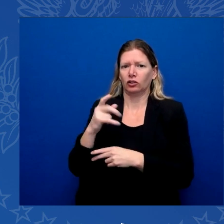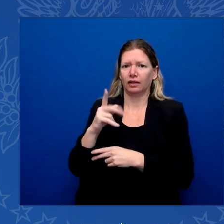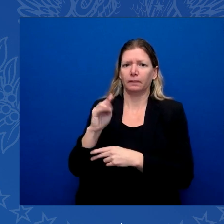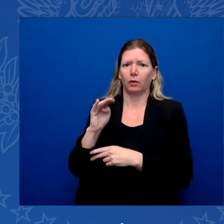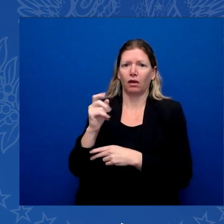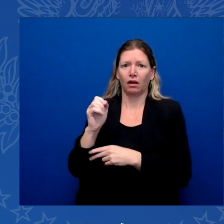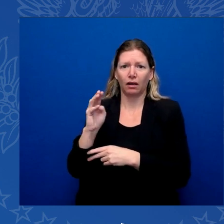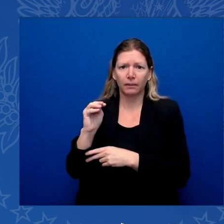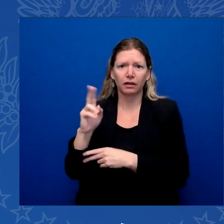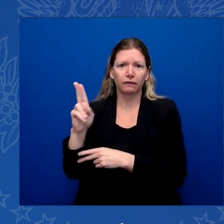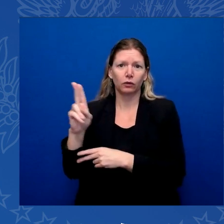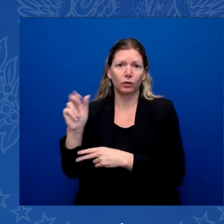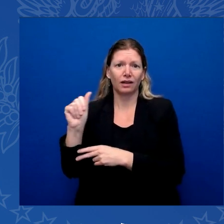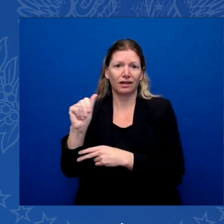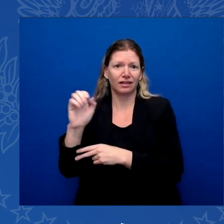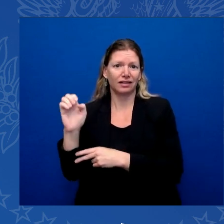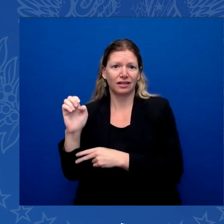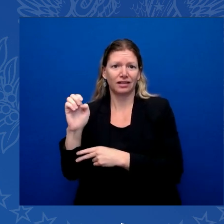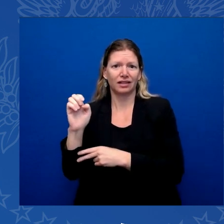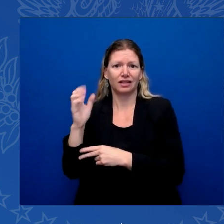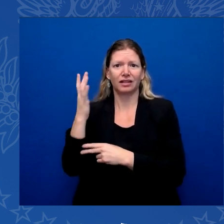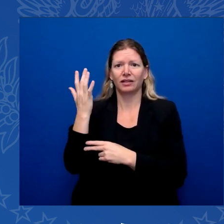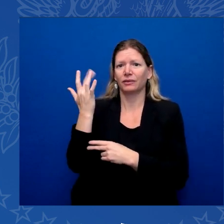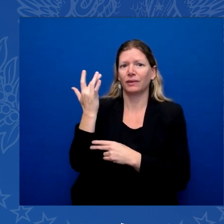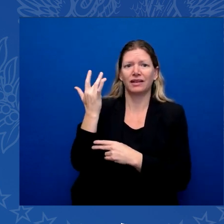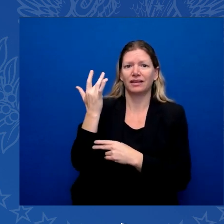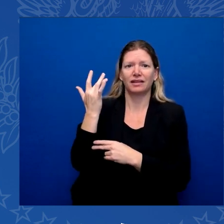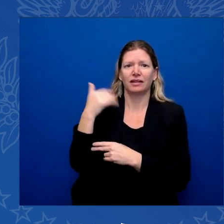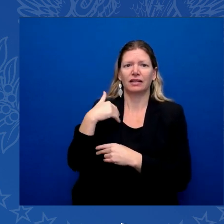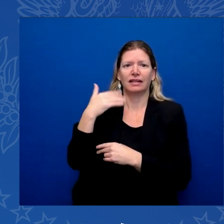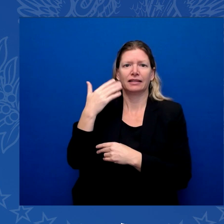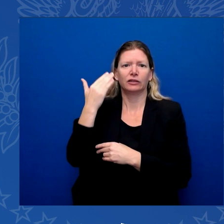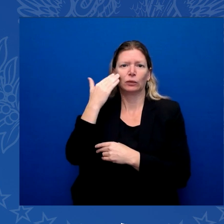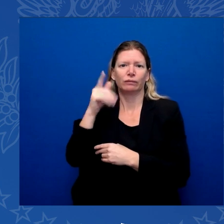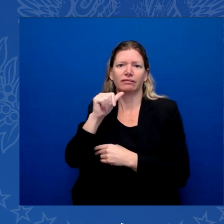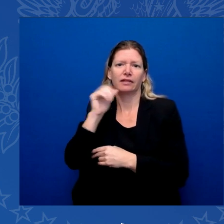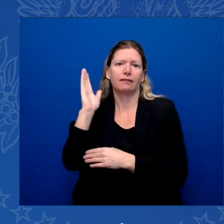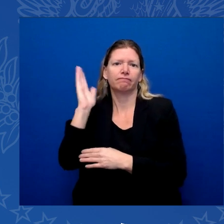But I do want to say thank you, thank you, thank you. I don't think we'd be here without you. Thank you.